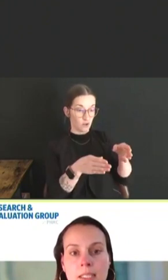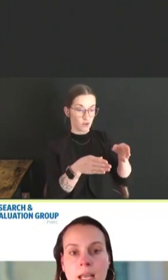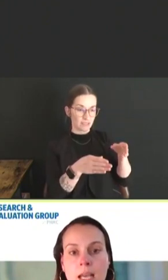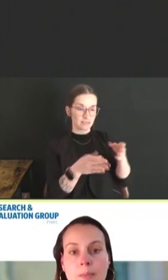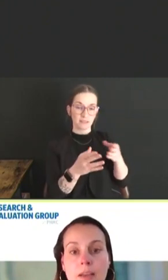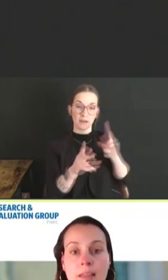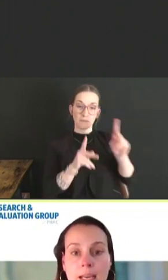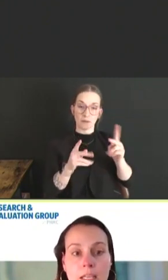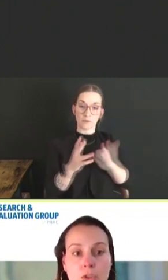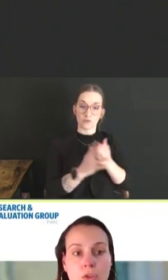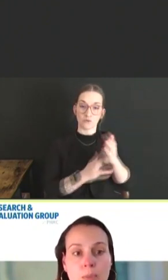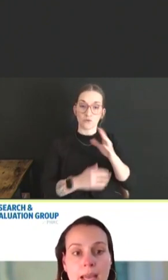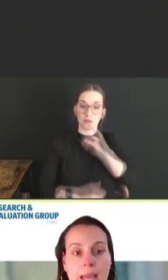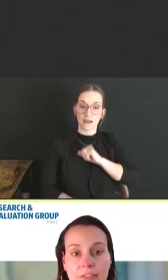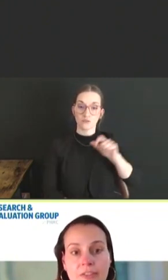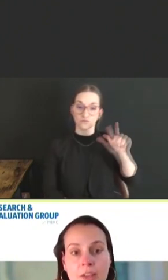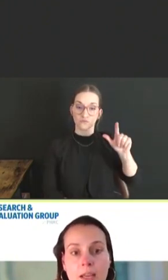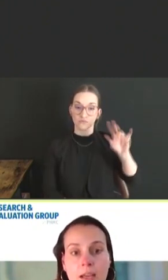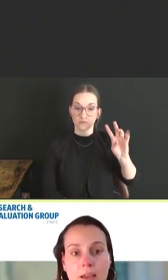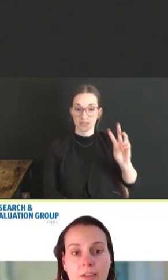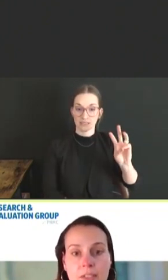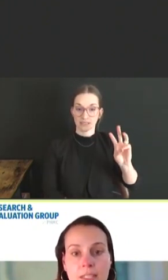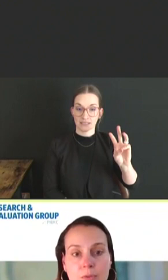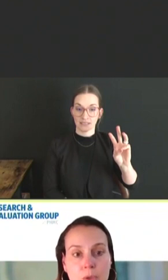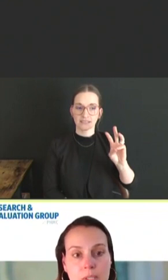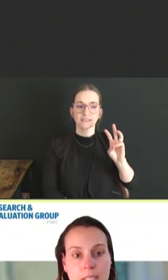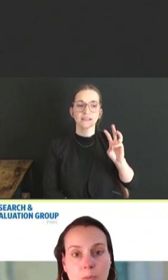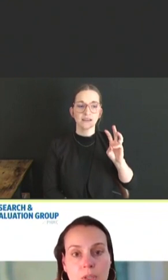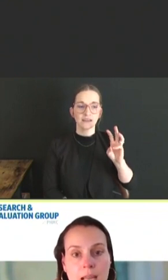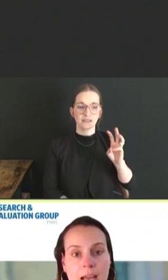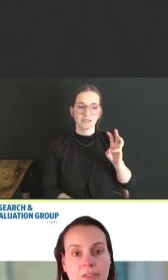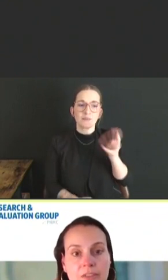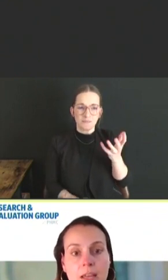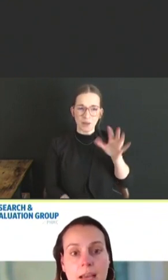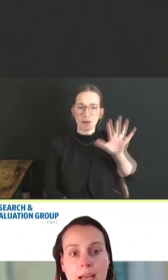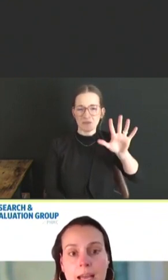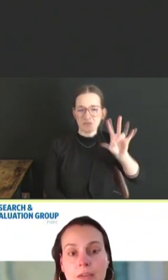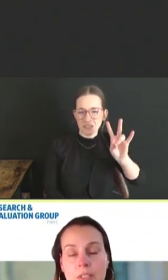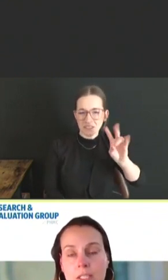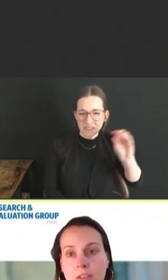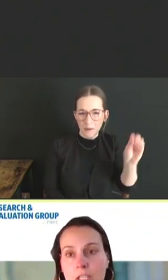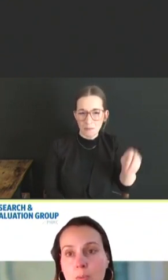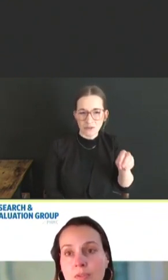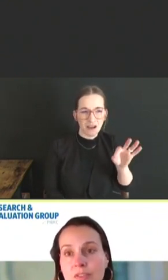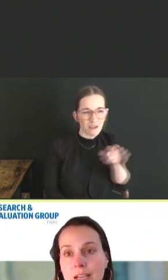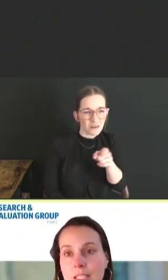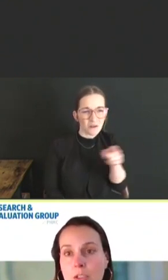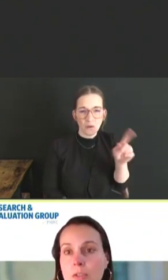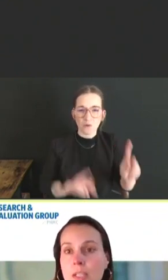among that age group, half, 57 percent, more than half have received their HPV vaccine. So,